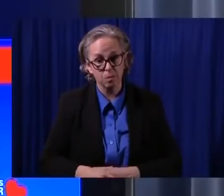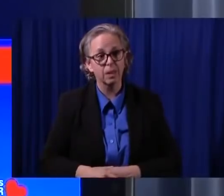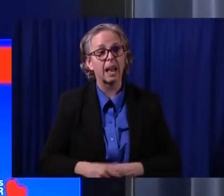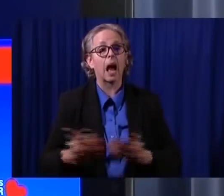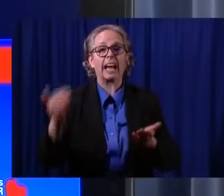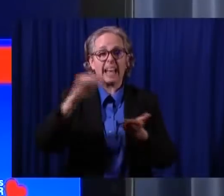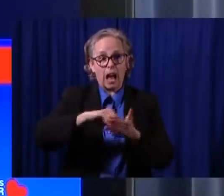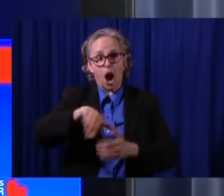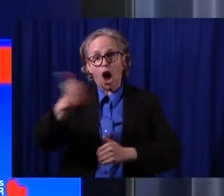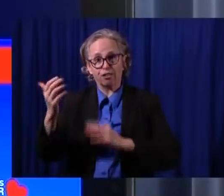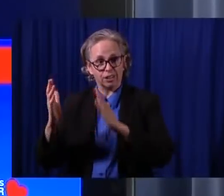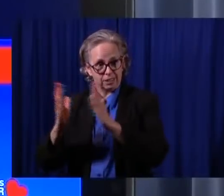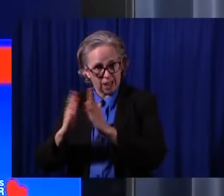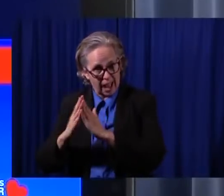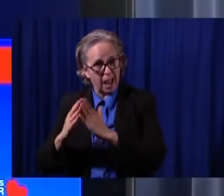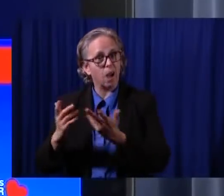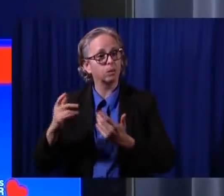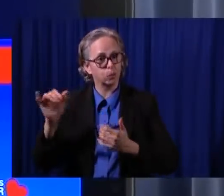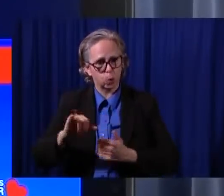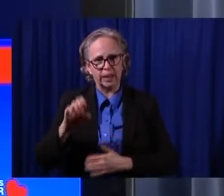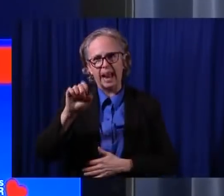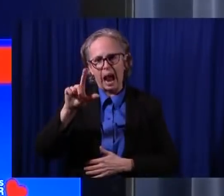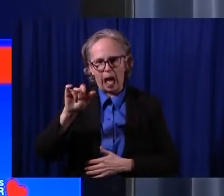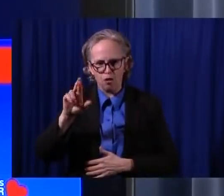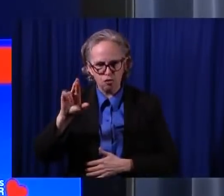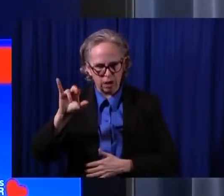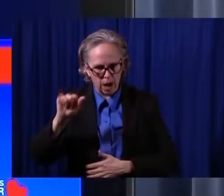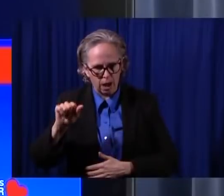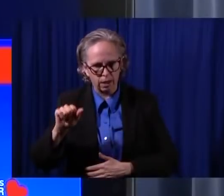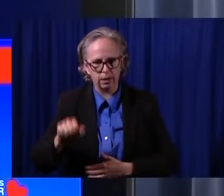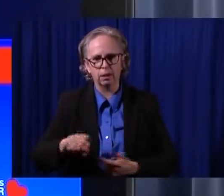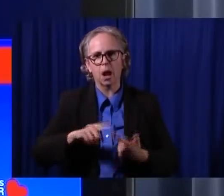INSTITUTE ON IN MIDDLETOWN, TESTING IS AVAILABLE TO ANYONE